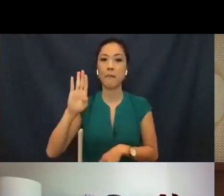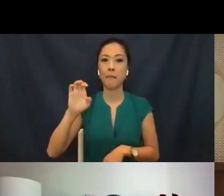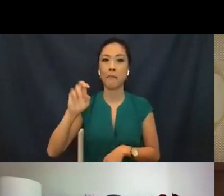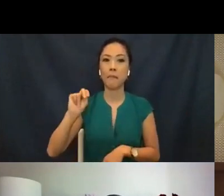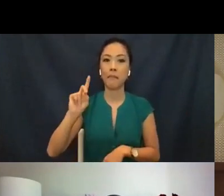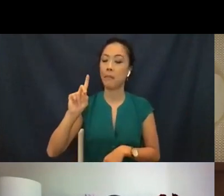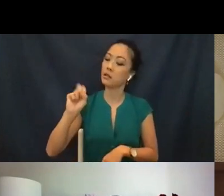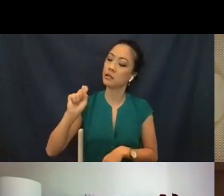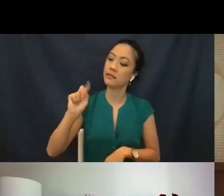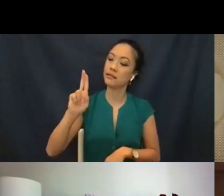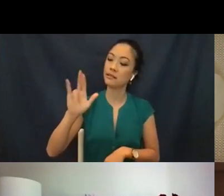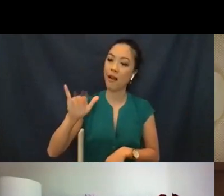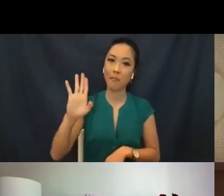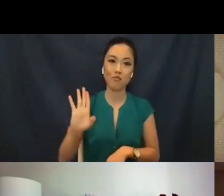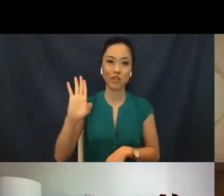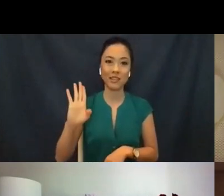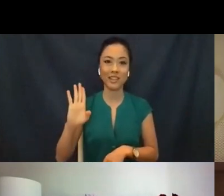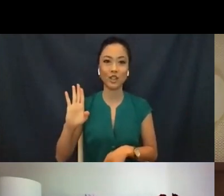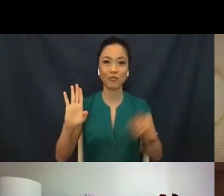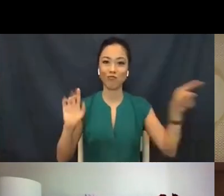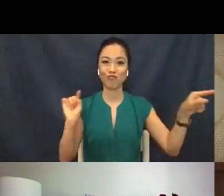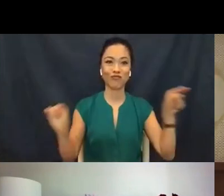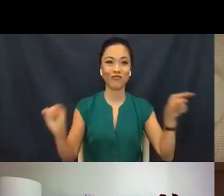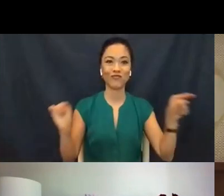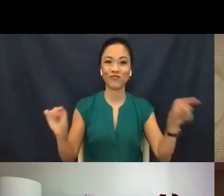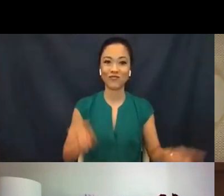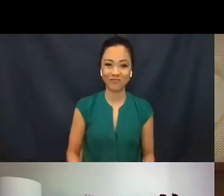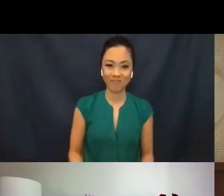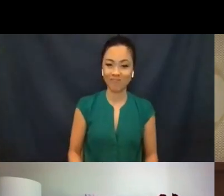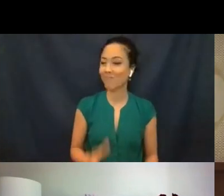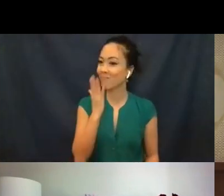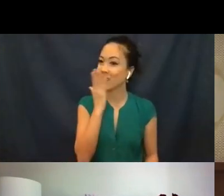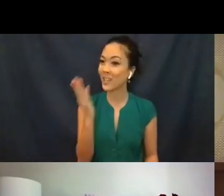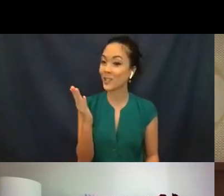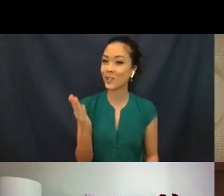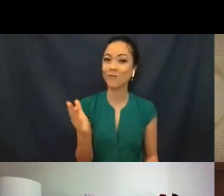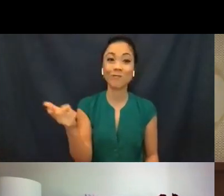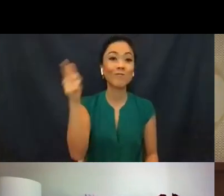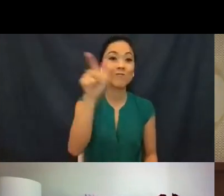you. Laura? 17:57:38 >> LAURA COLBY: Hi, I am no longer